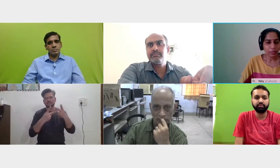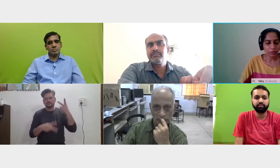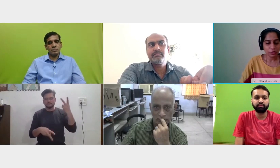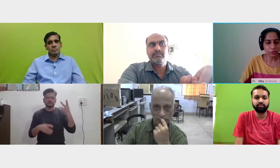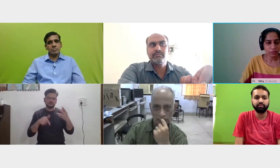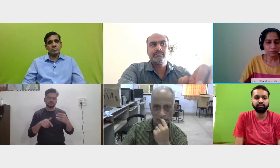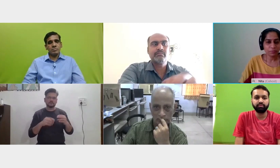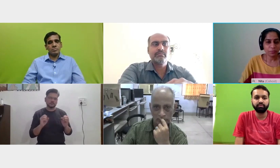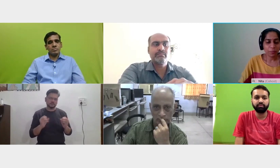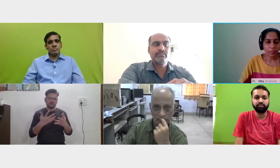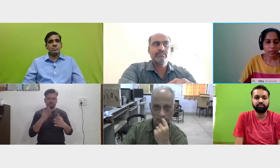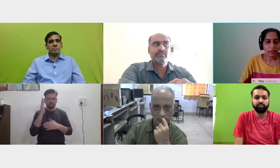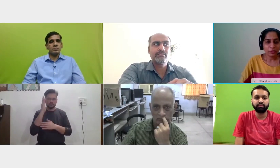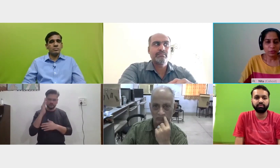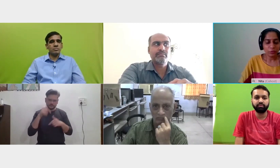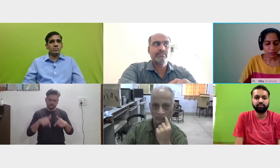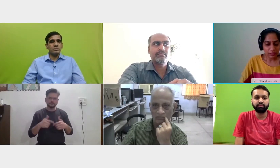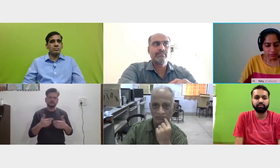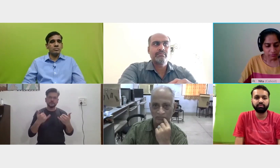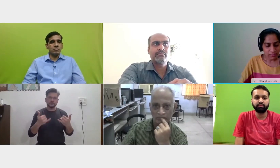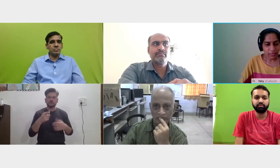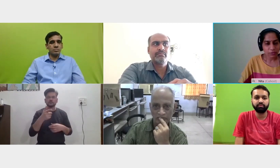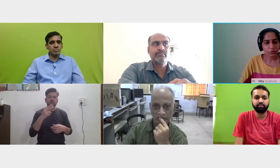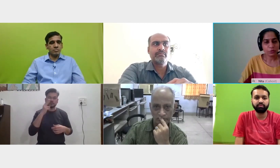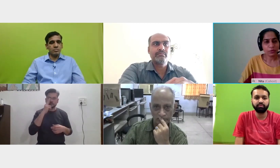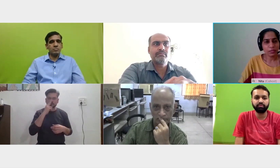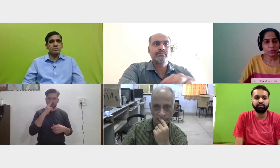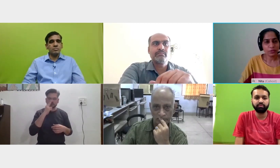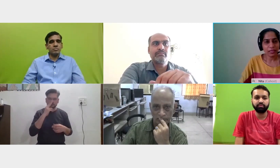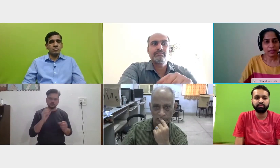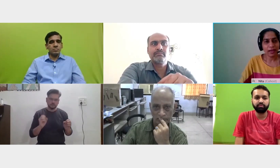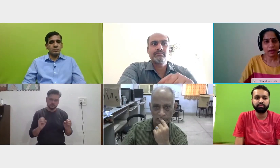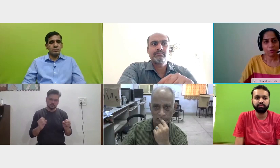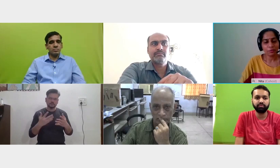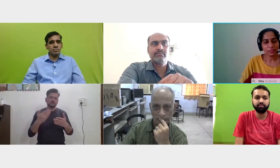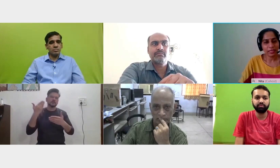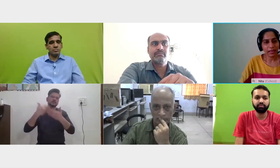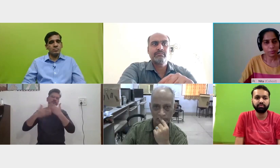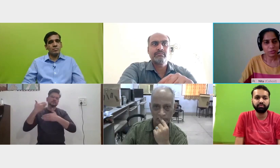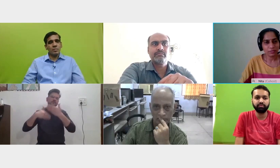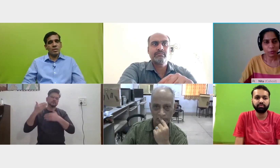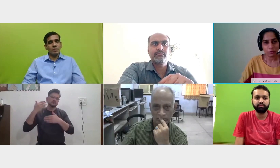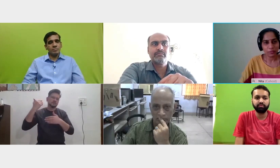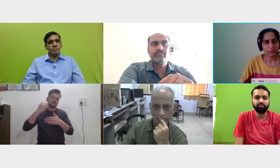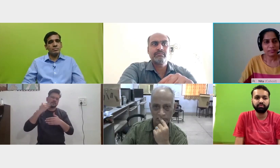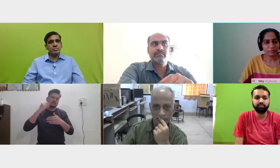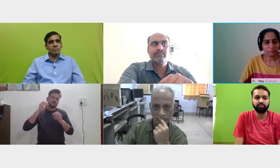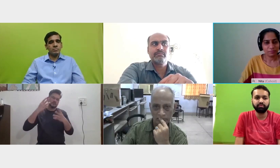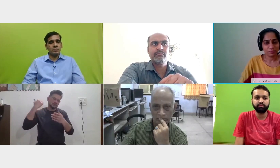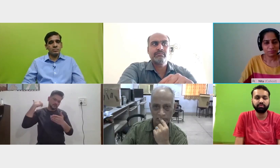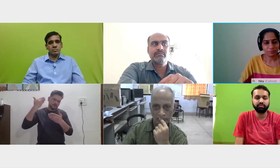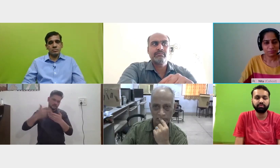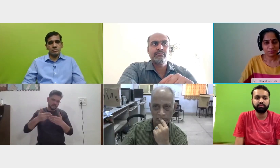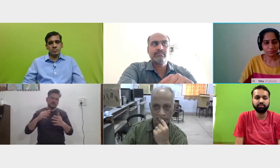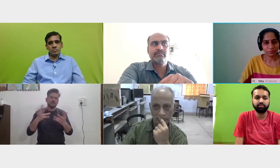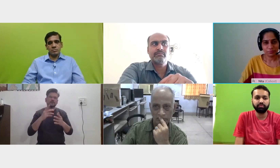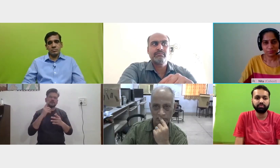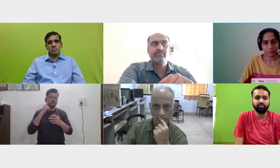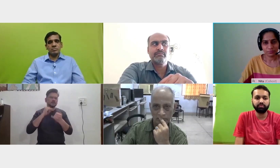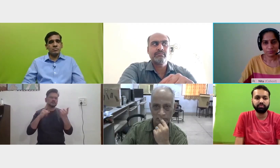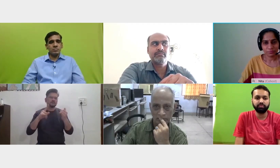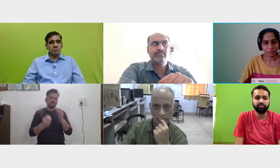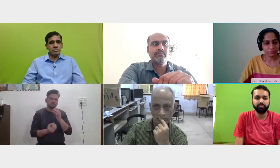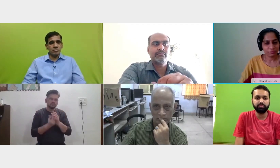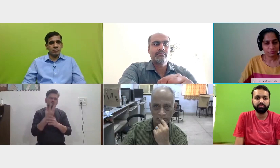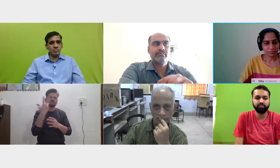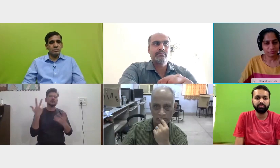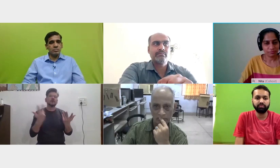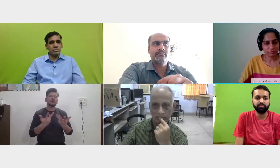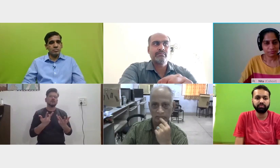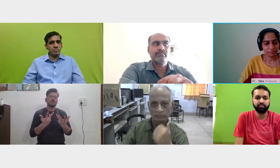Mr Gopalakrishnan to take us through the history and how sign language has evolved.